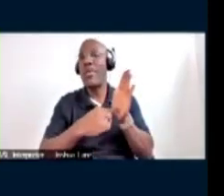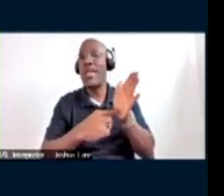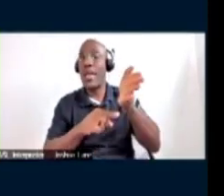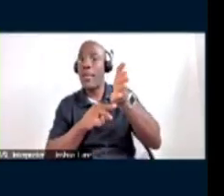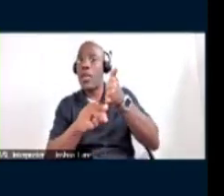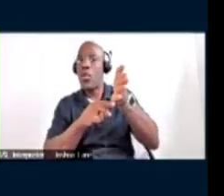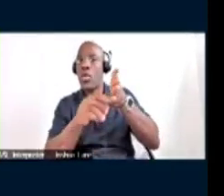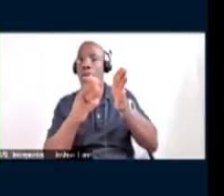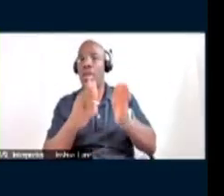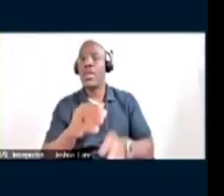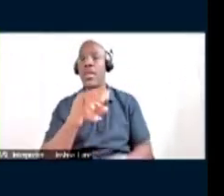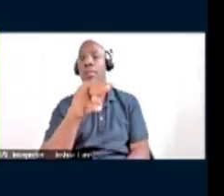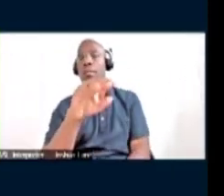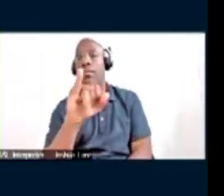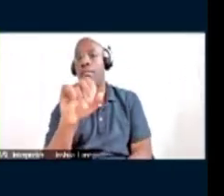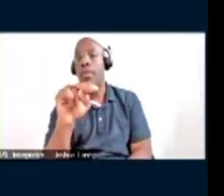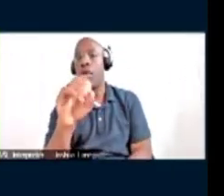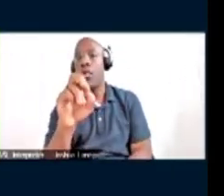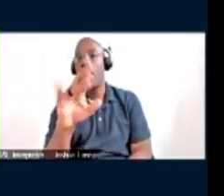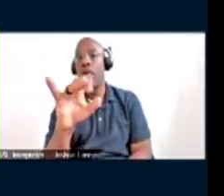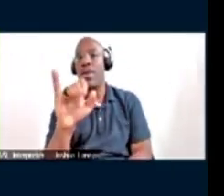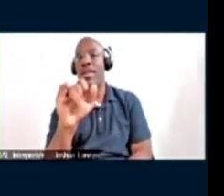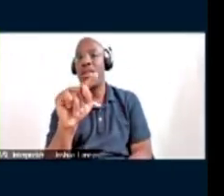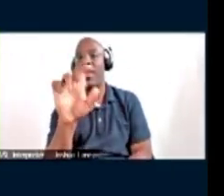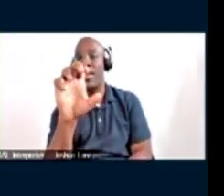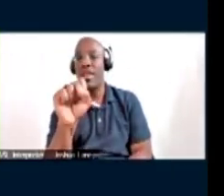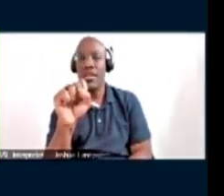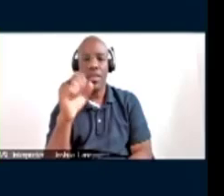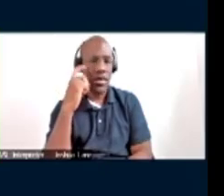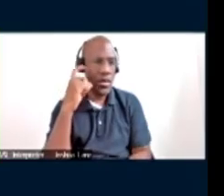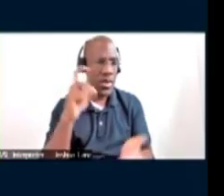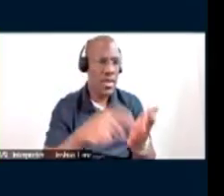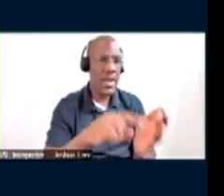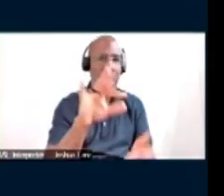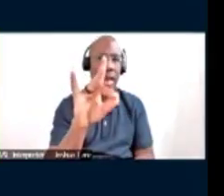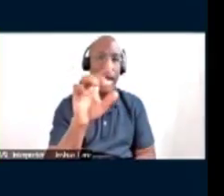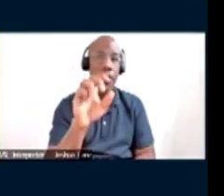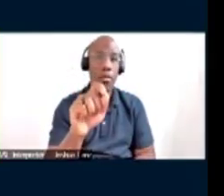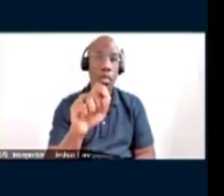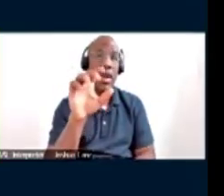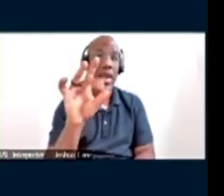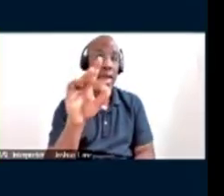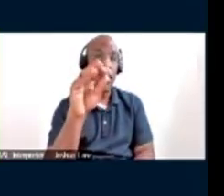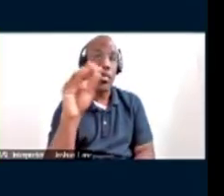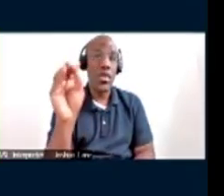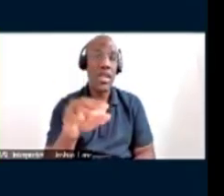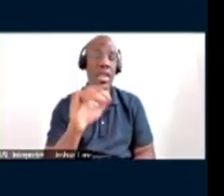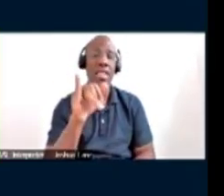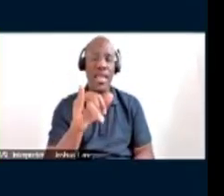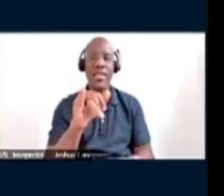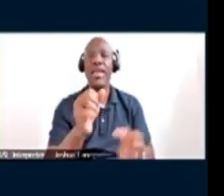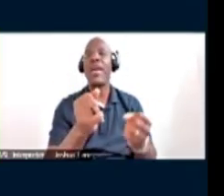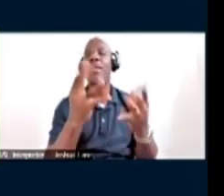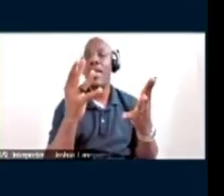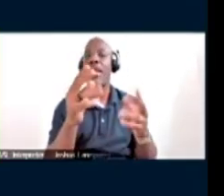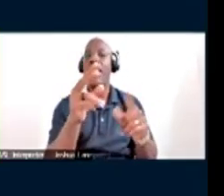the reference point here this 8.8 percent. That's the percent of applications CSR reviewed in the main council